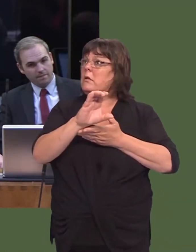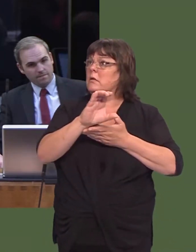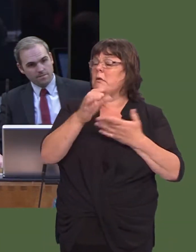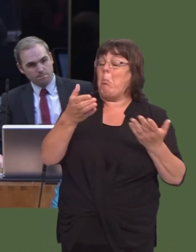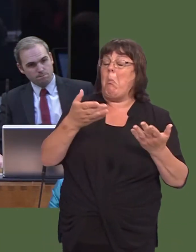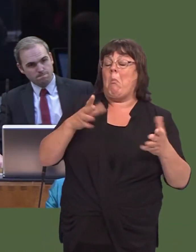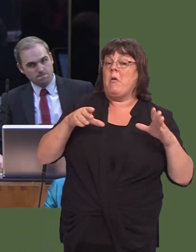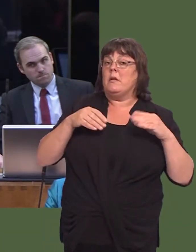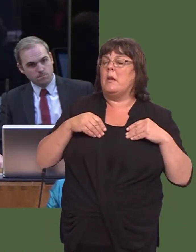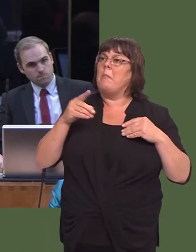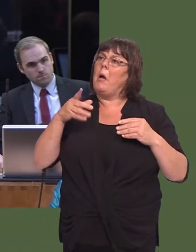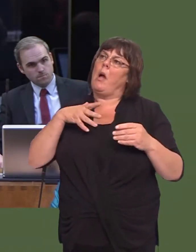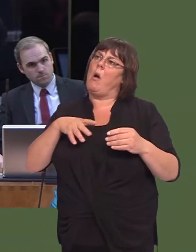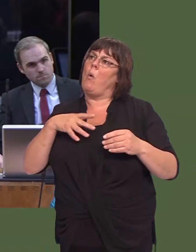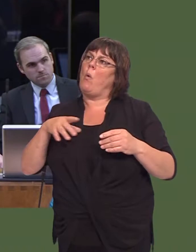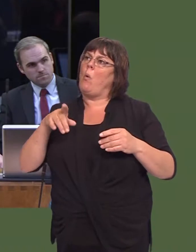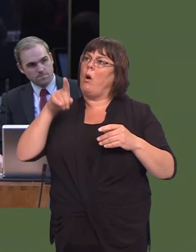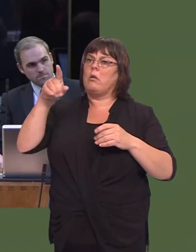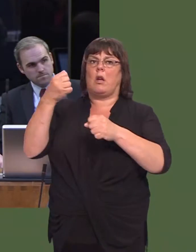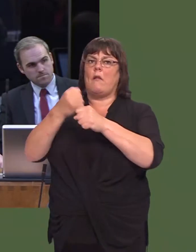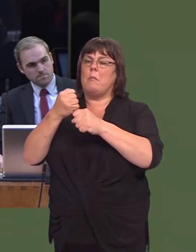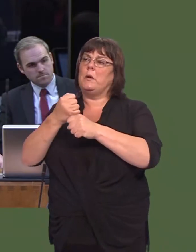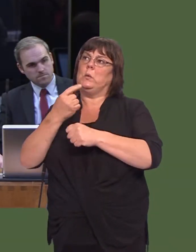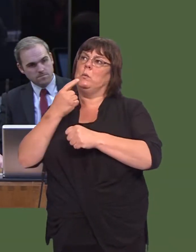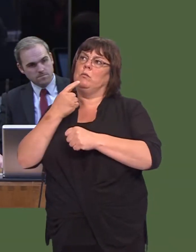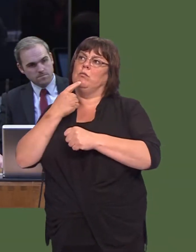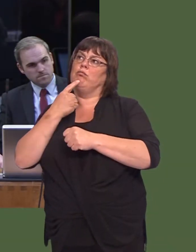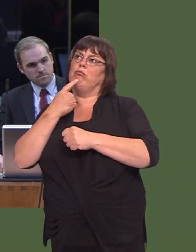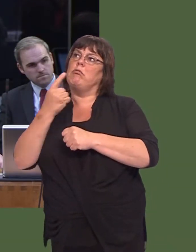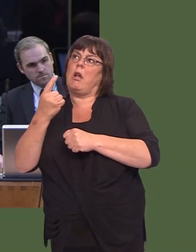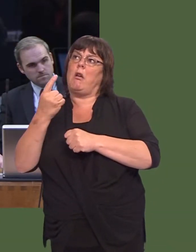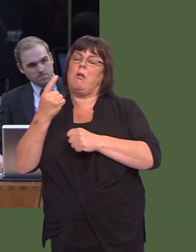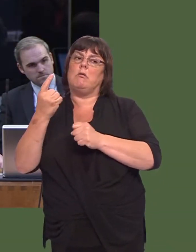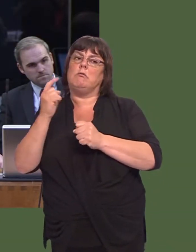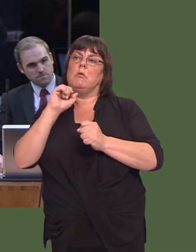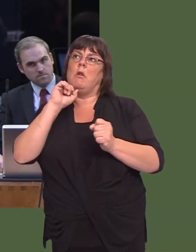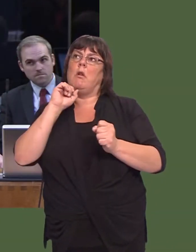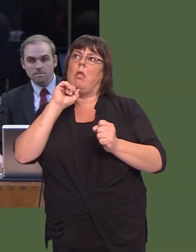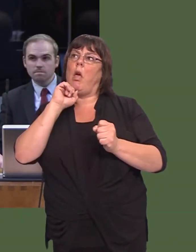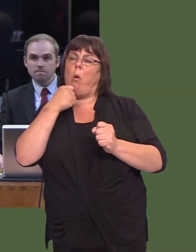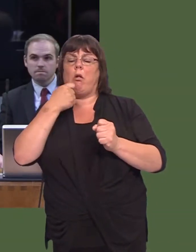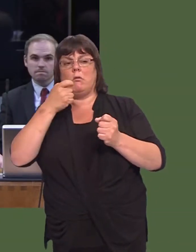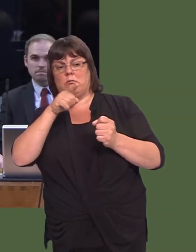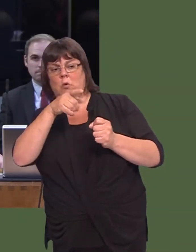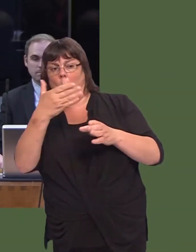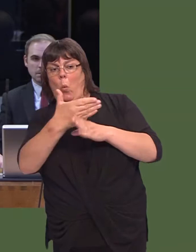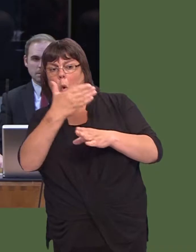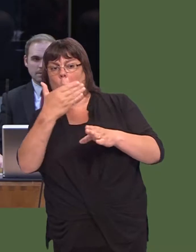I would appreciate a sign of commitment from the Government to proceed with renovation